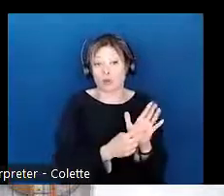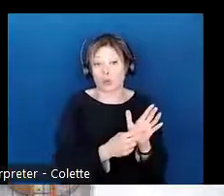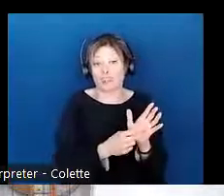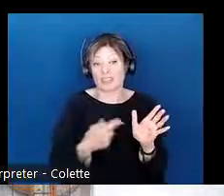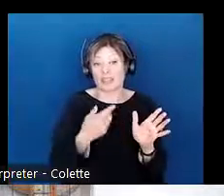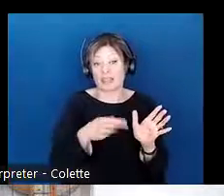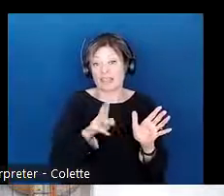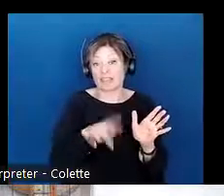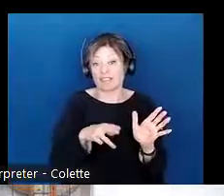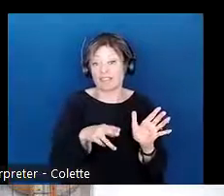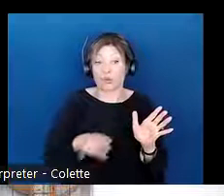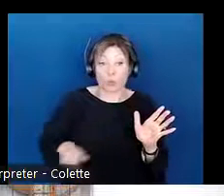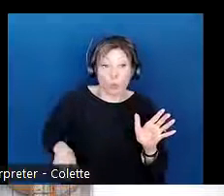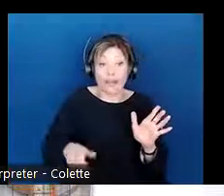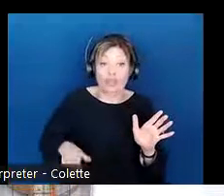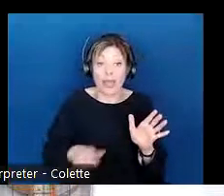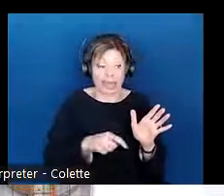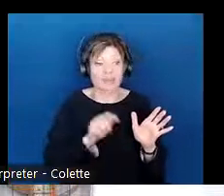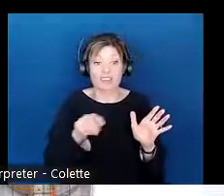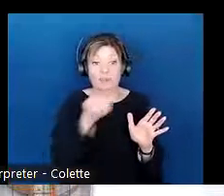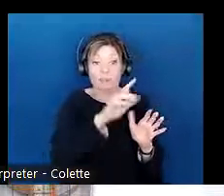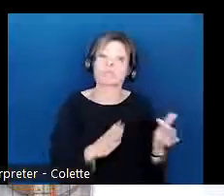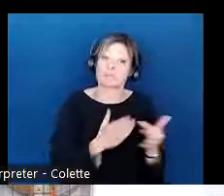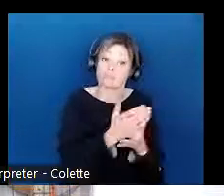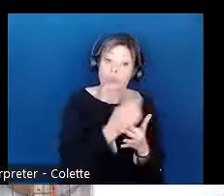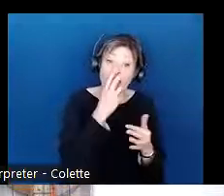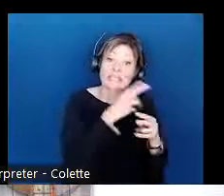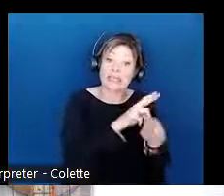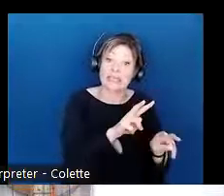can if you need a wheelchair or push chair access. Oh great that sounds good